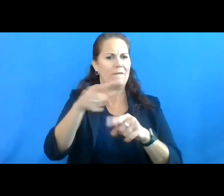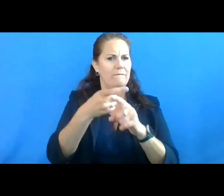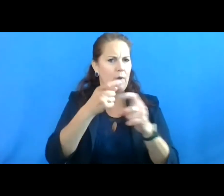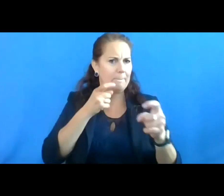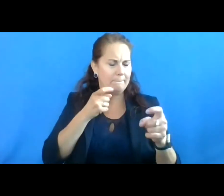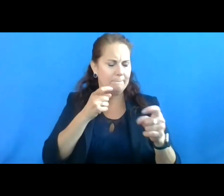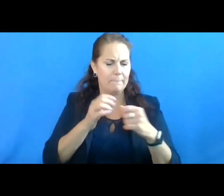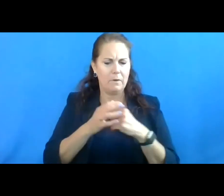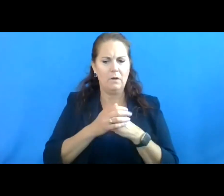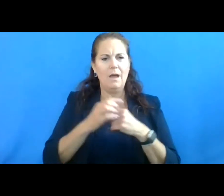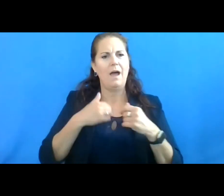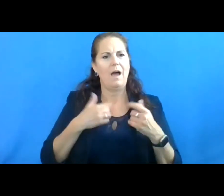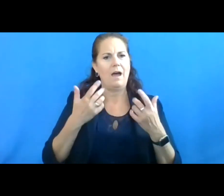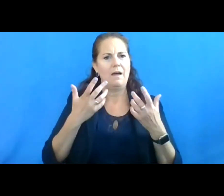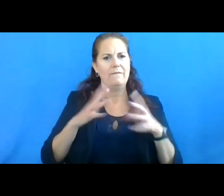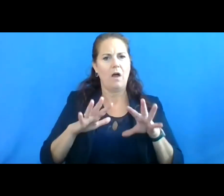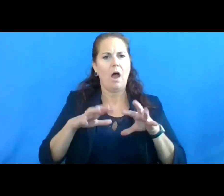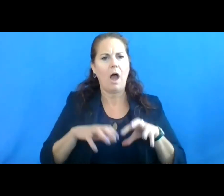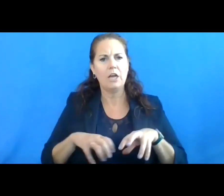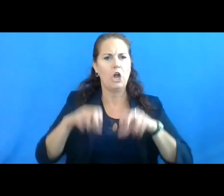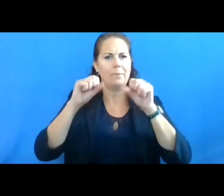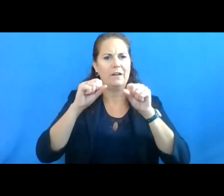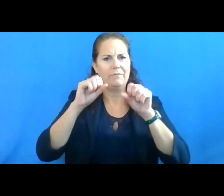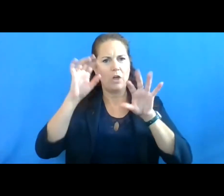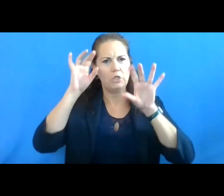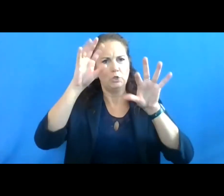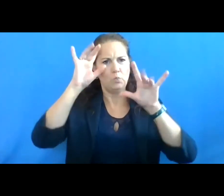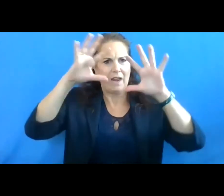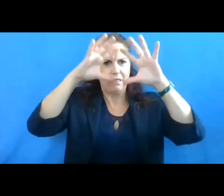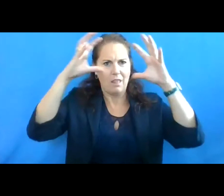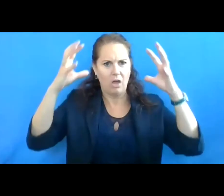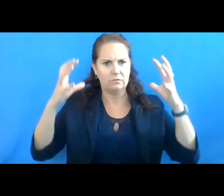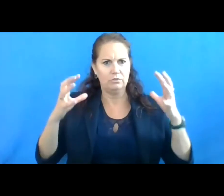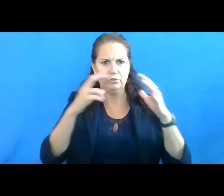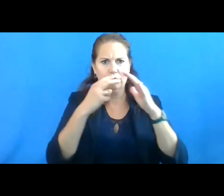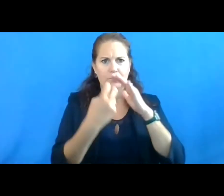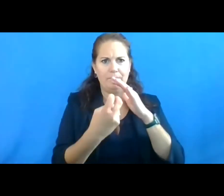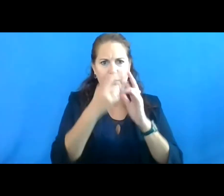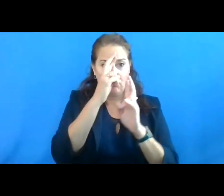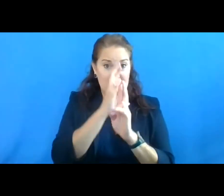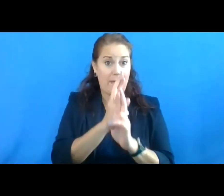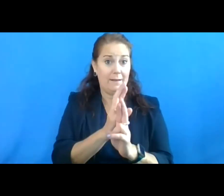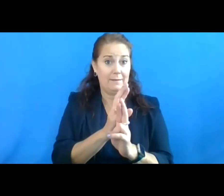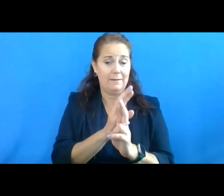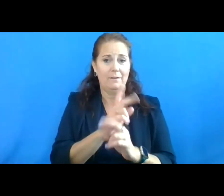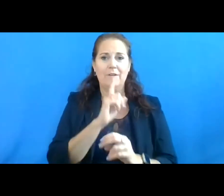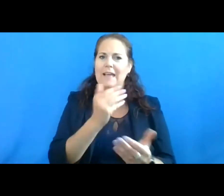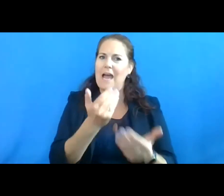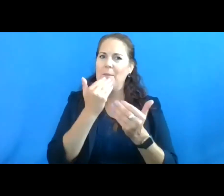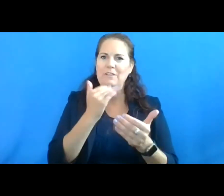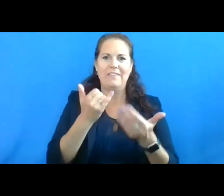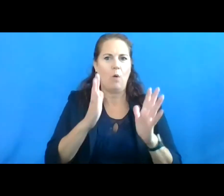I’ve adopted the sweat-lodge respect and really appreciate this way of cleansing.